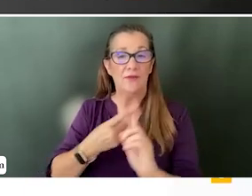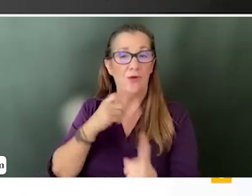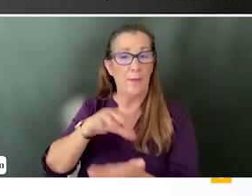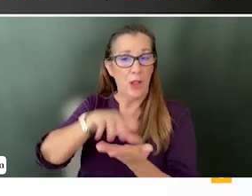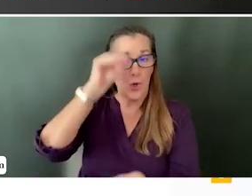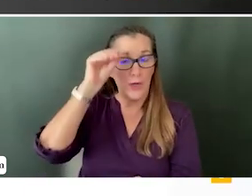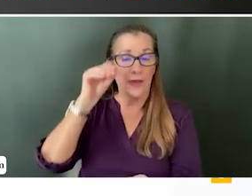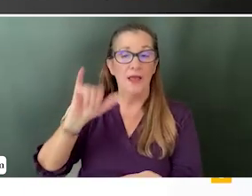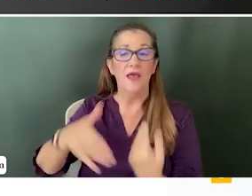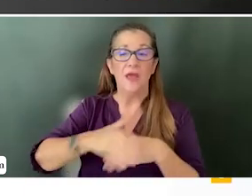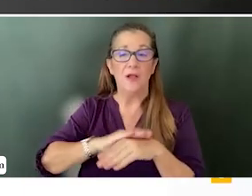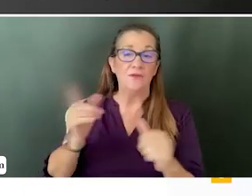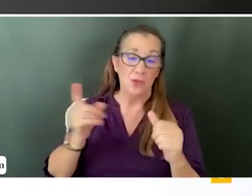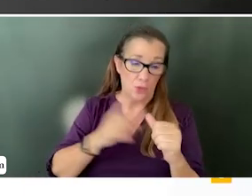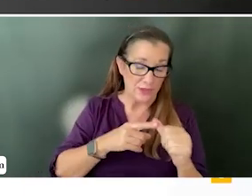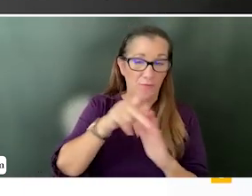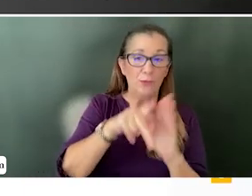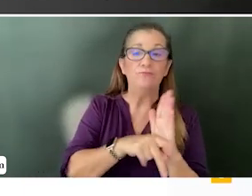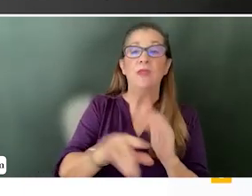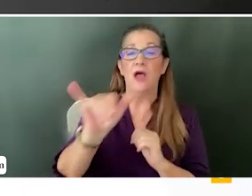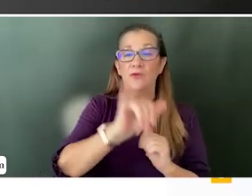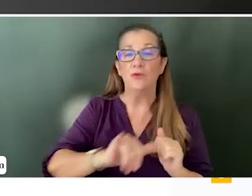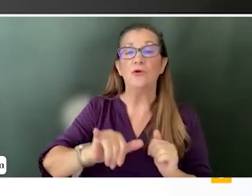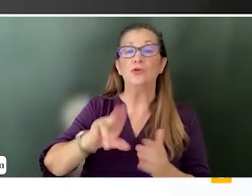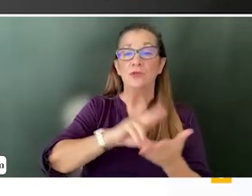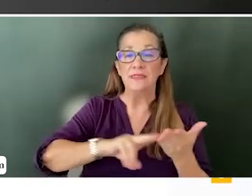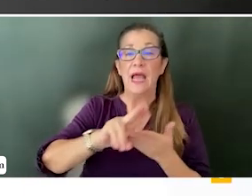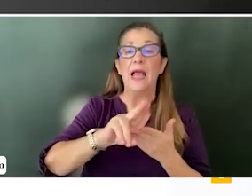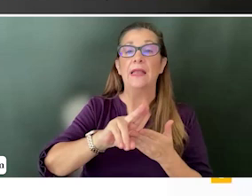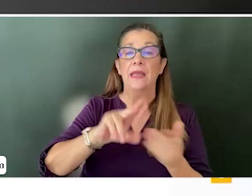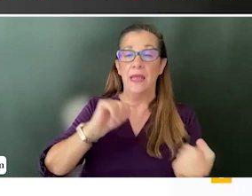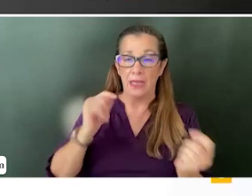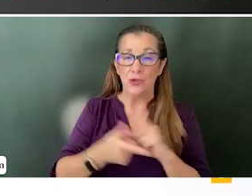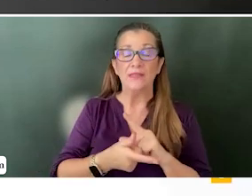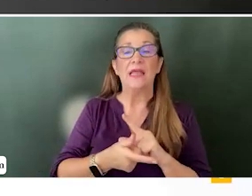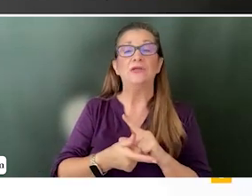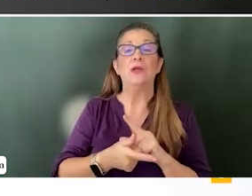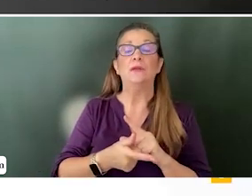Which covers the original principles of Universal Design and their translation to Learning and Universal Design.